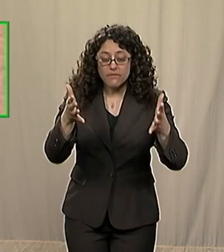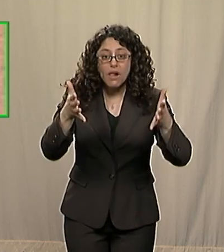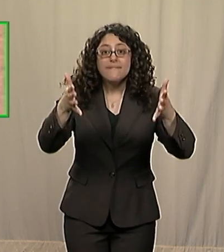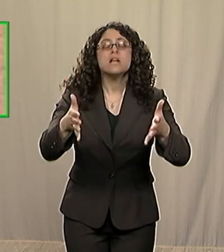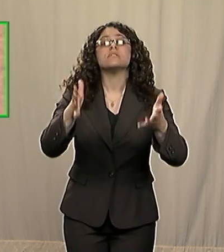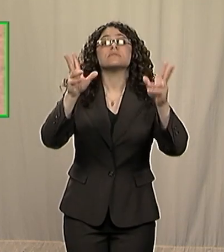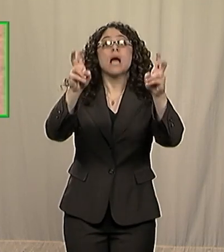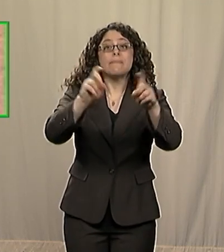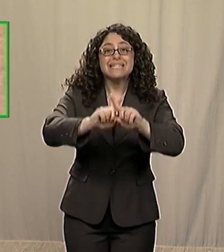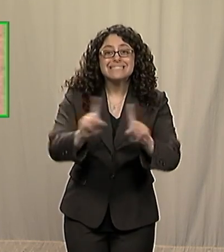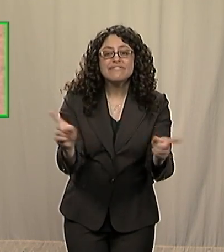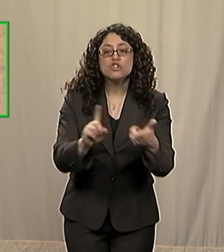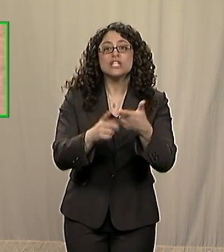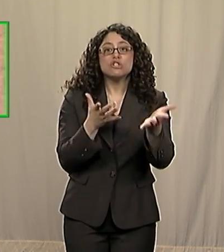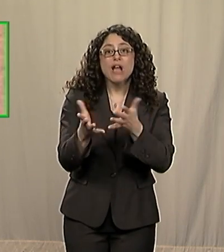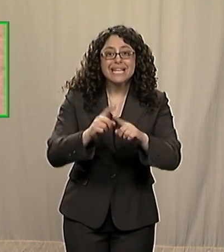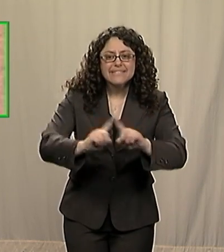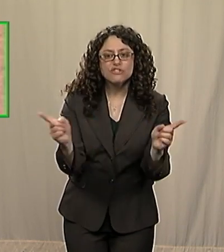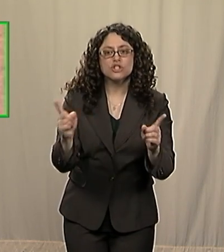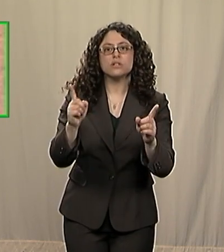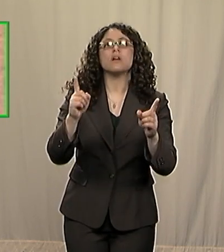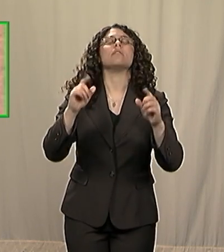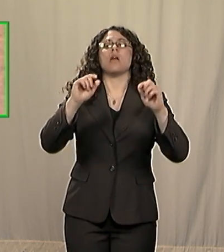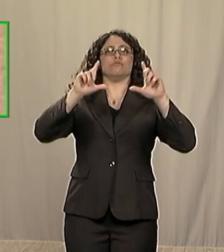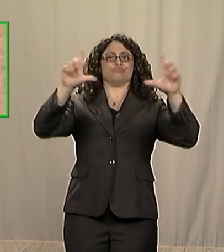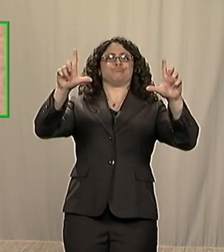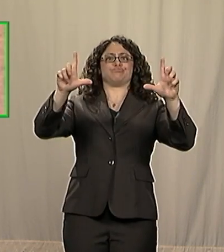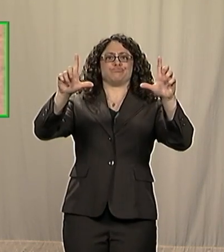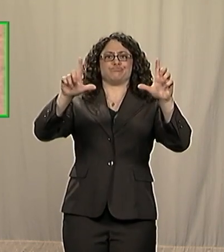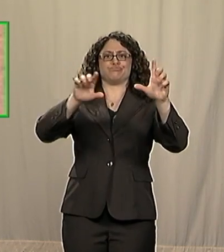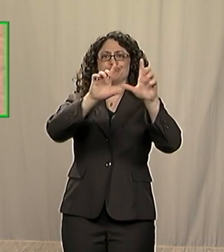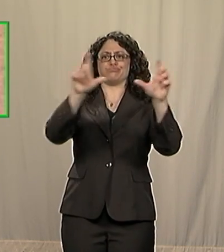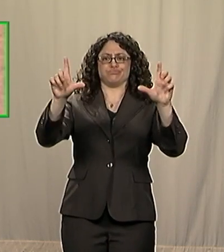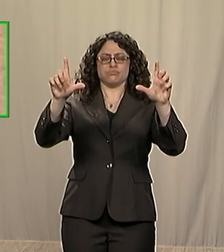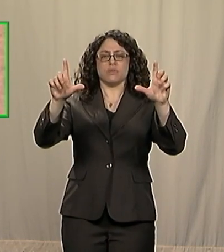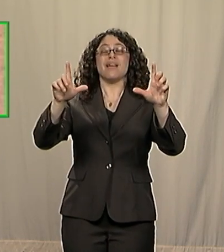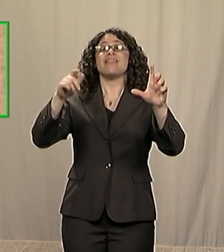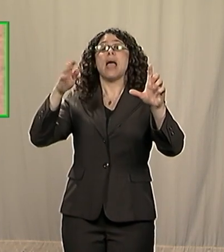The barrister then returns and says we're going to go into court and we're going to plead.